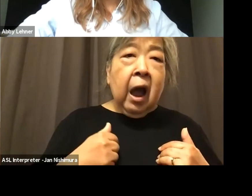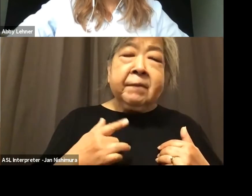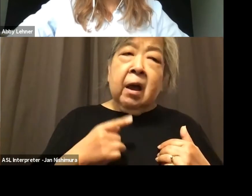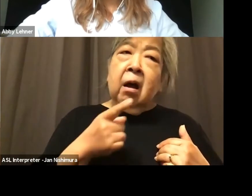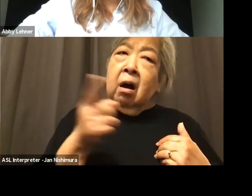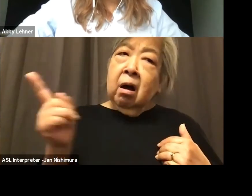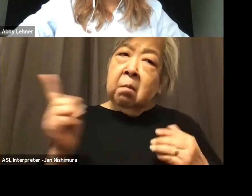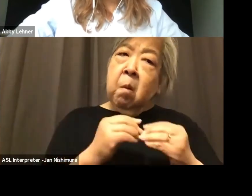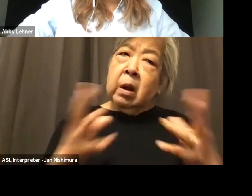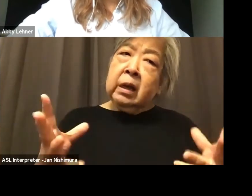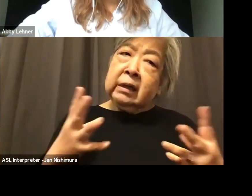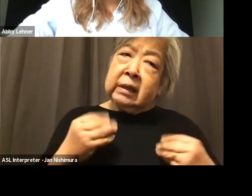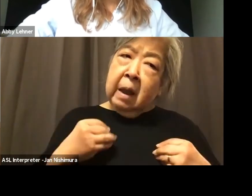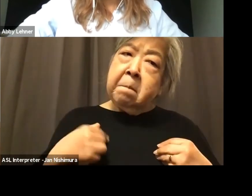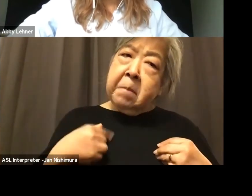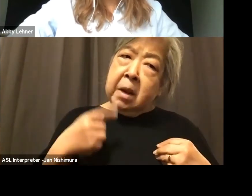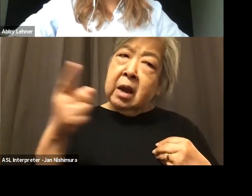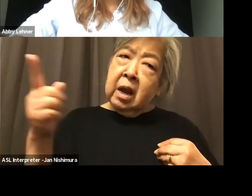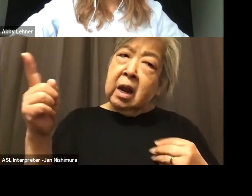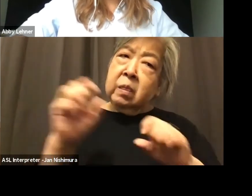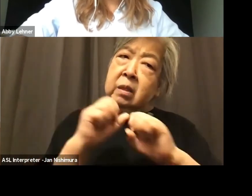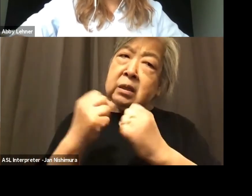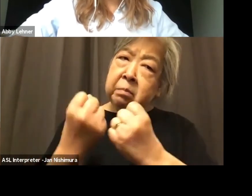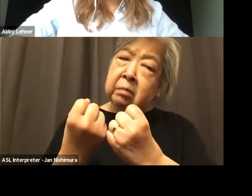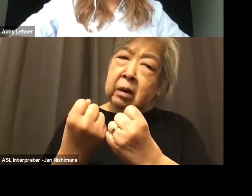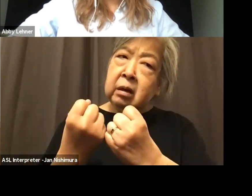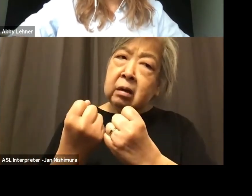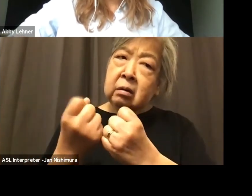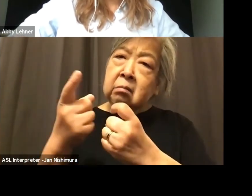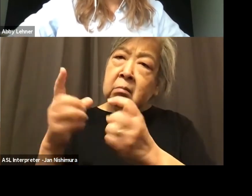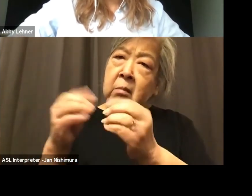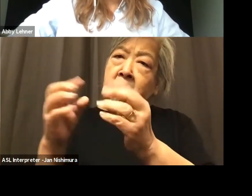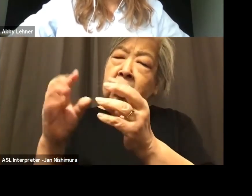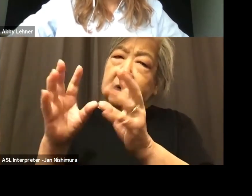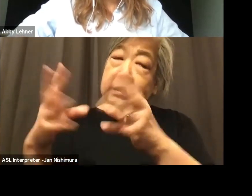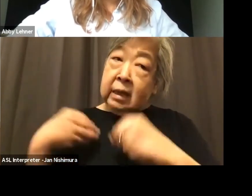in society than I felt in India.